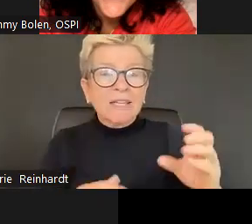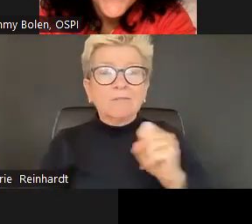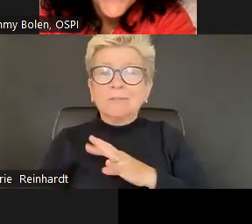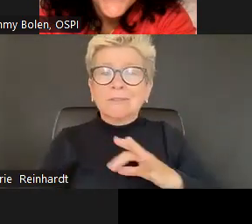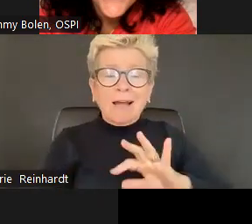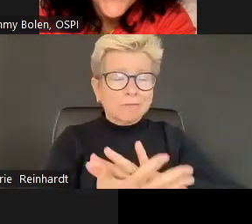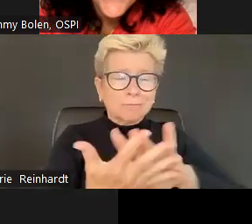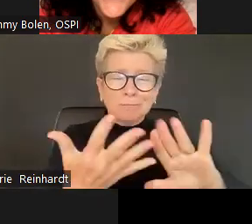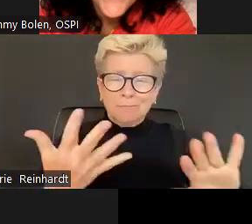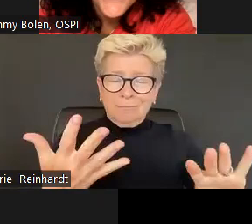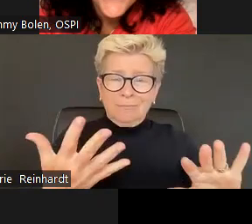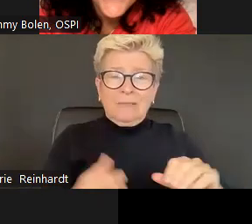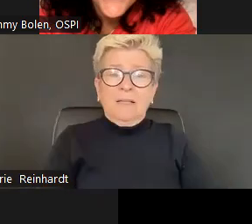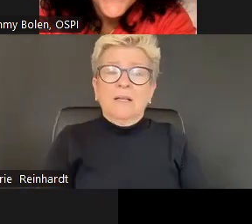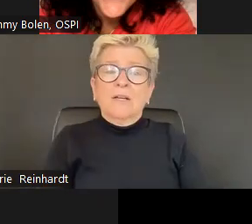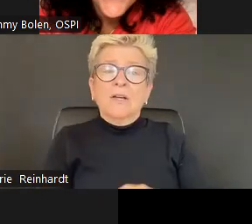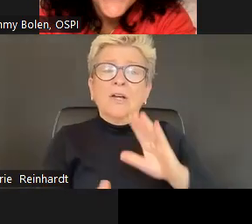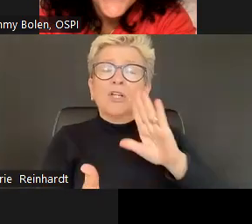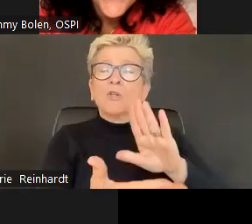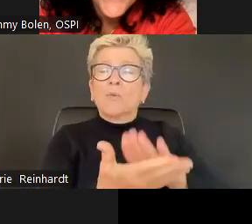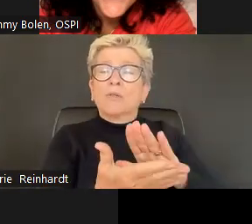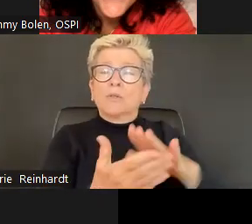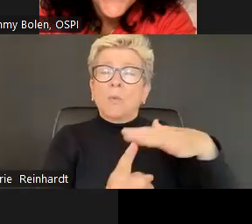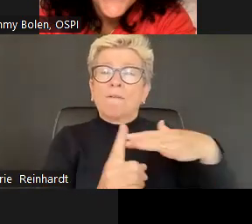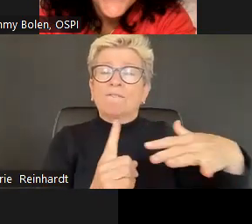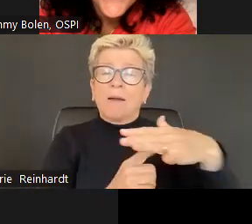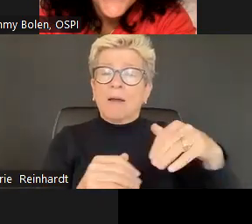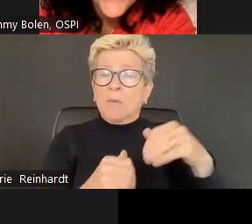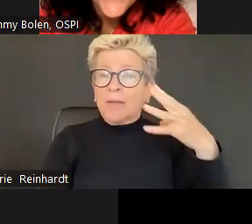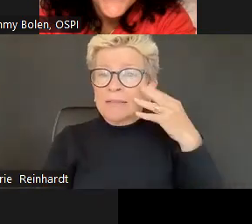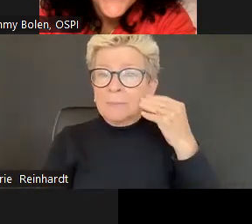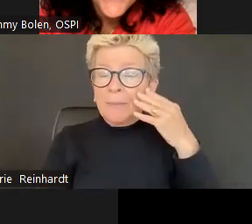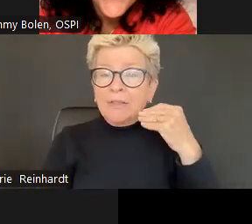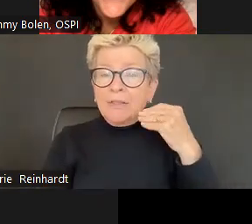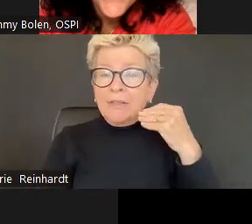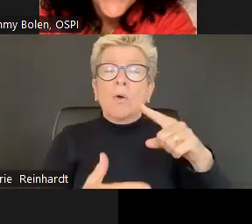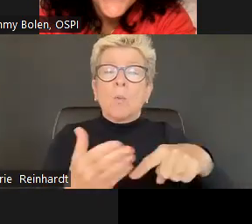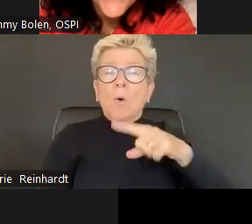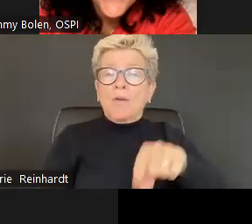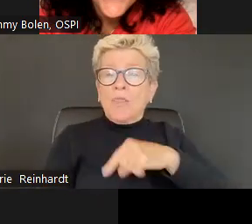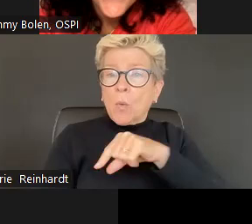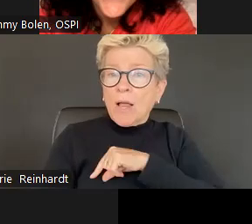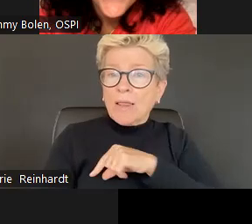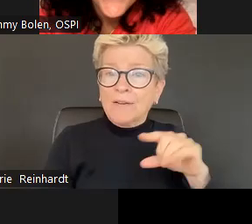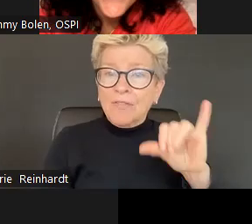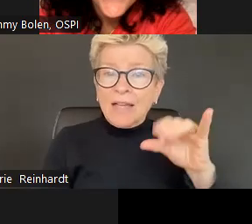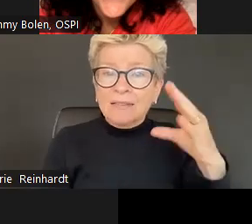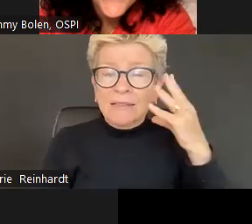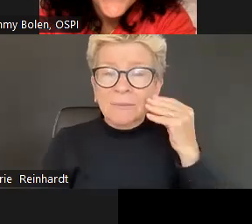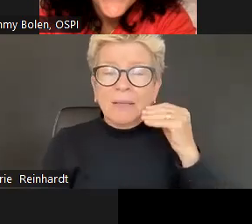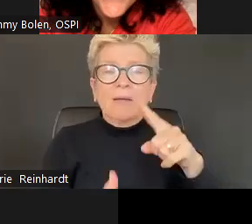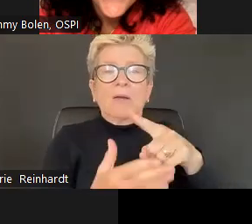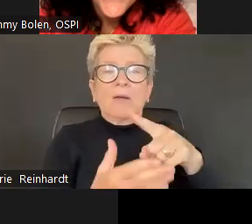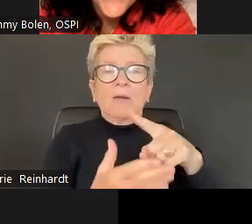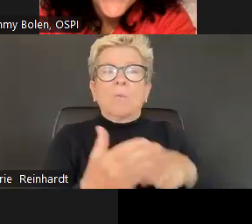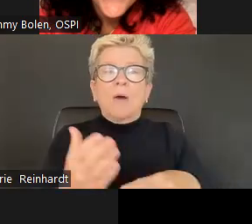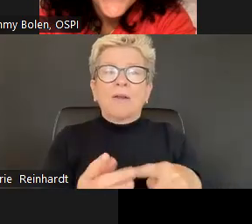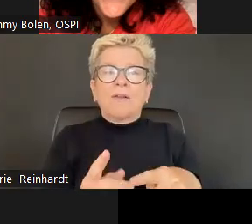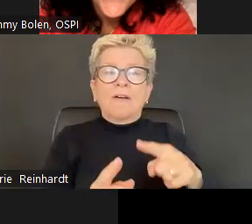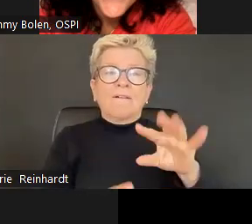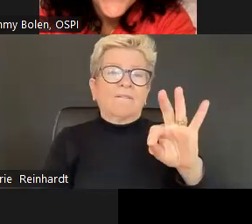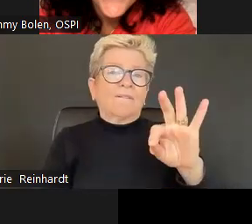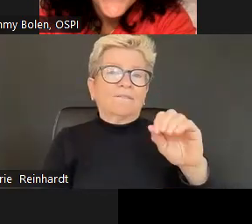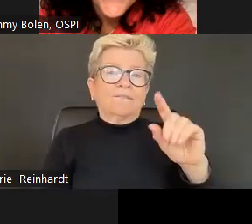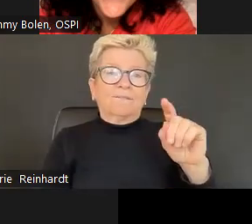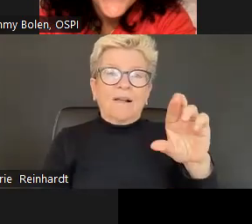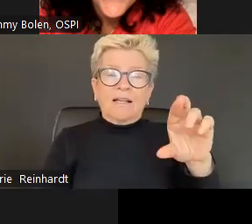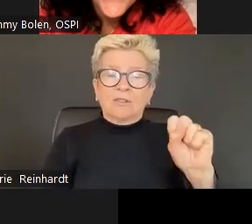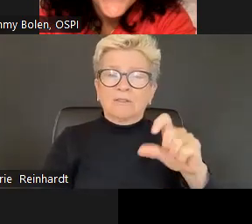And school community including students, educators, caregivers and staff.